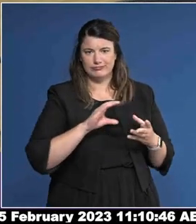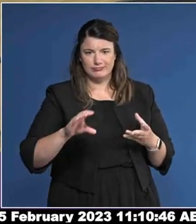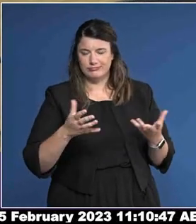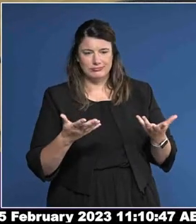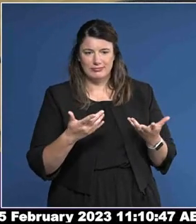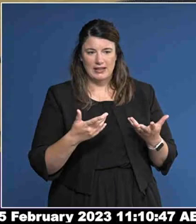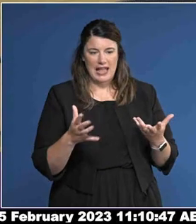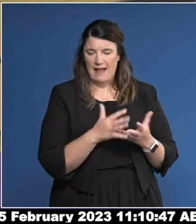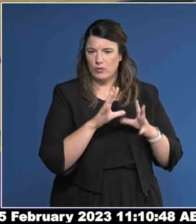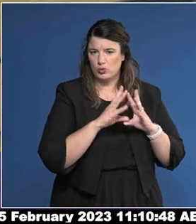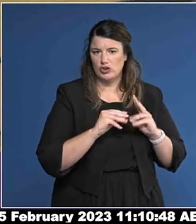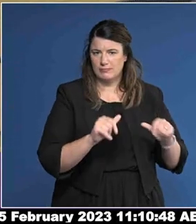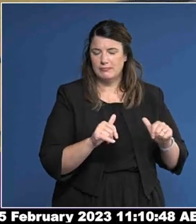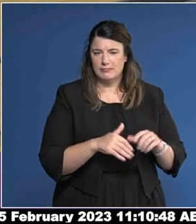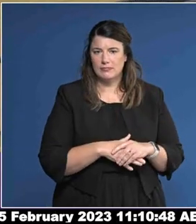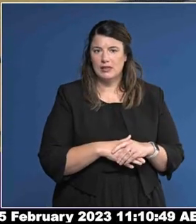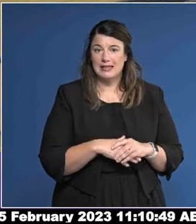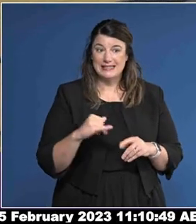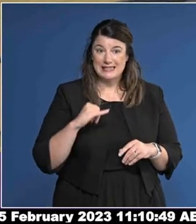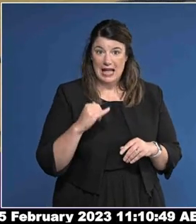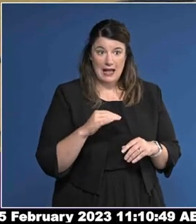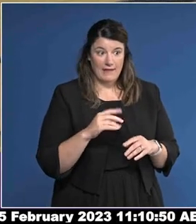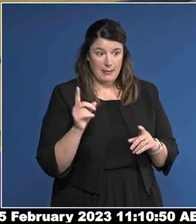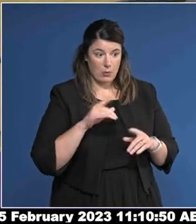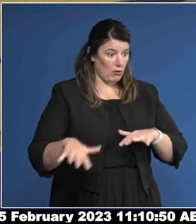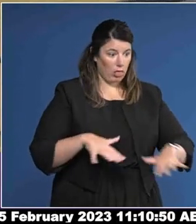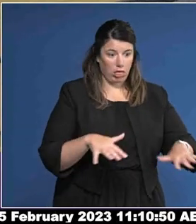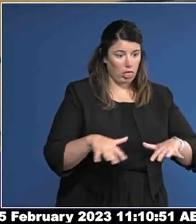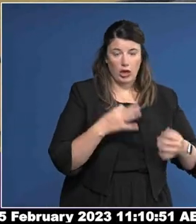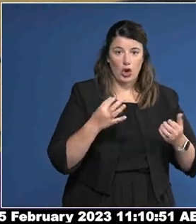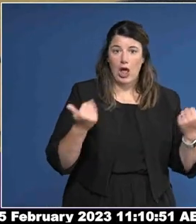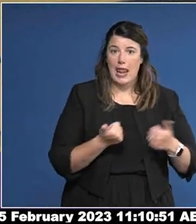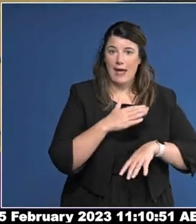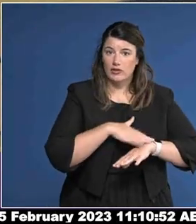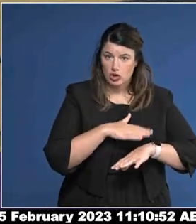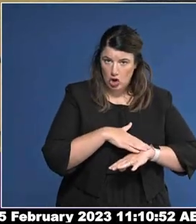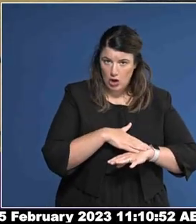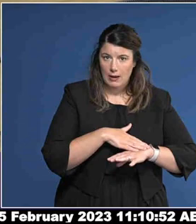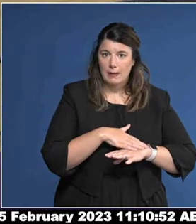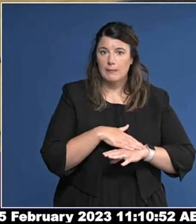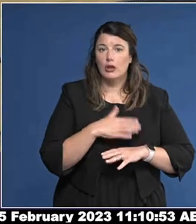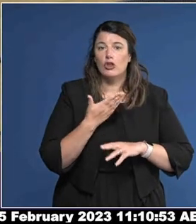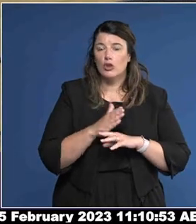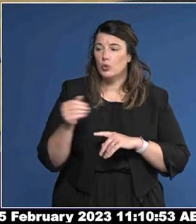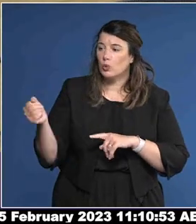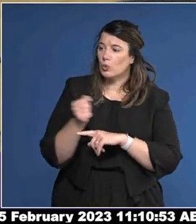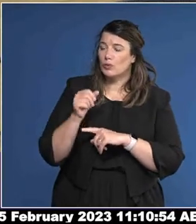Staff not having time to do administration work. A new chief operations officer has already identified that as an issue.